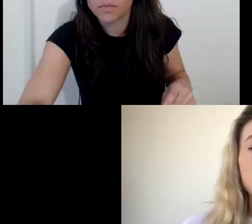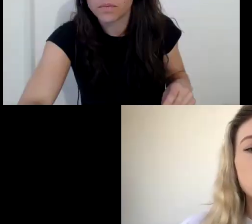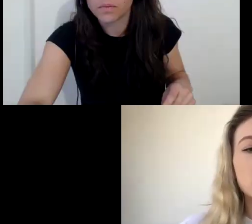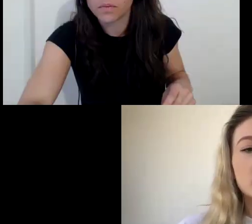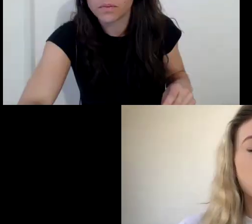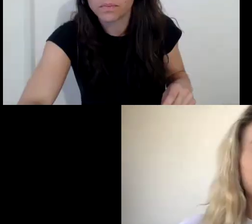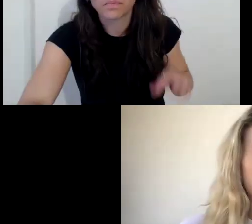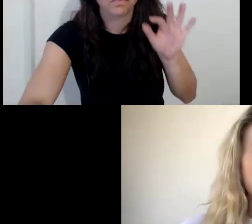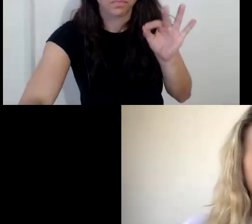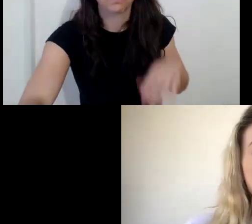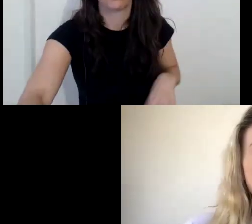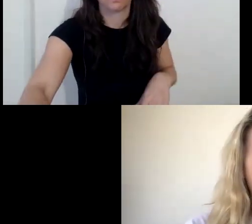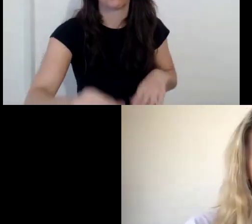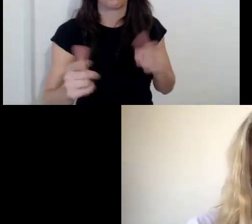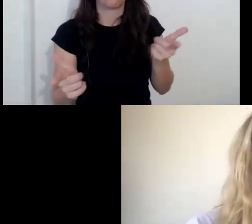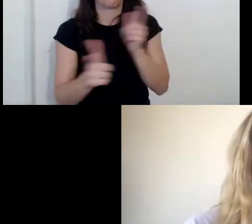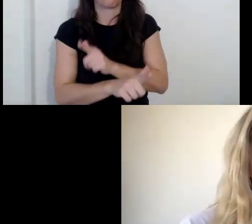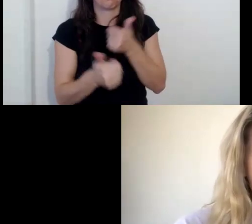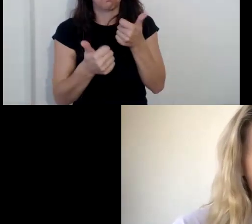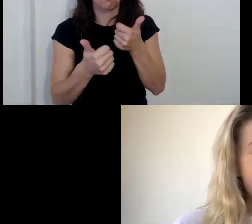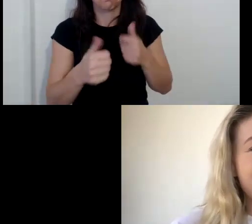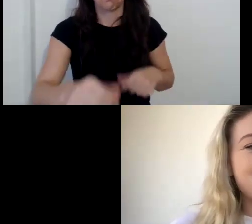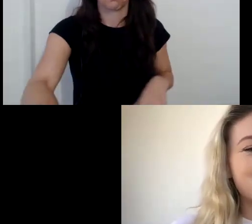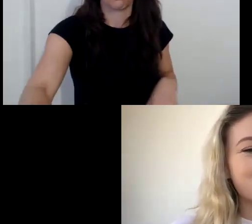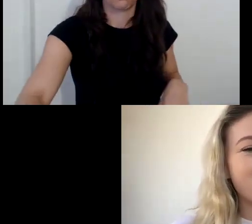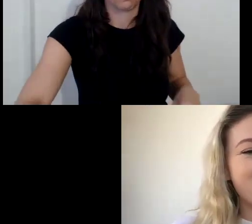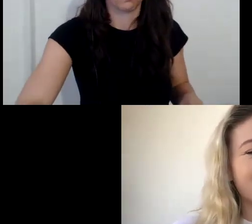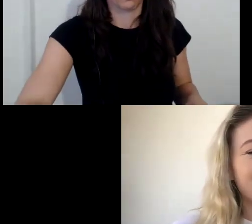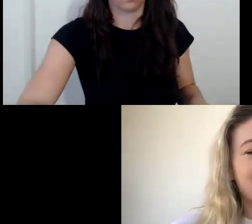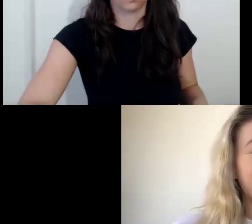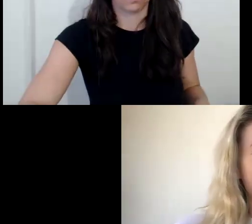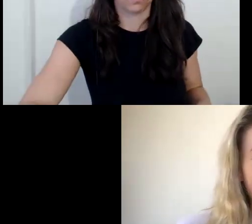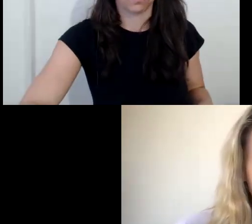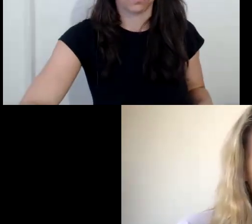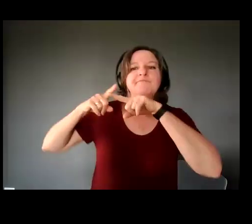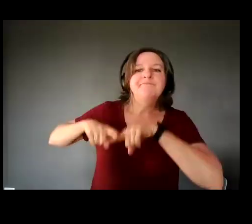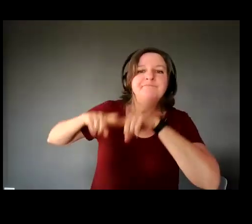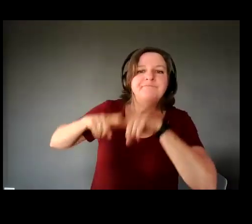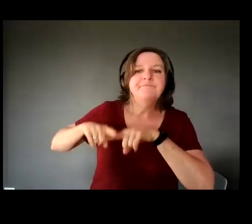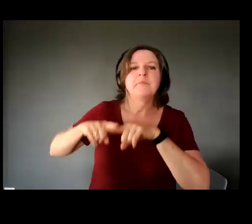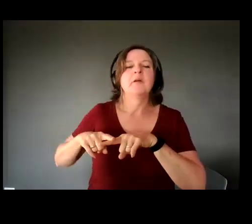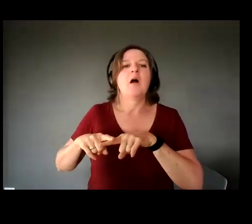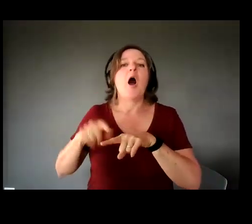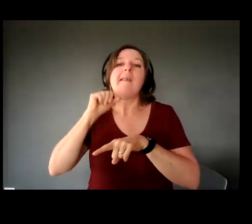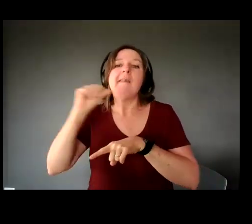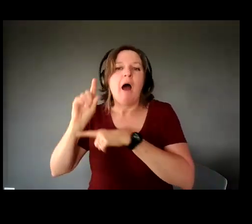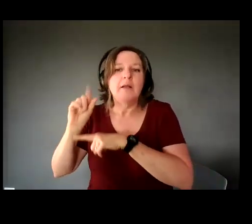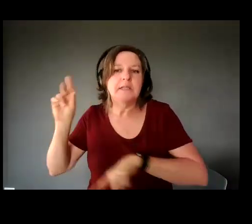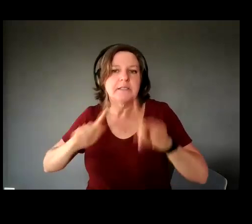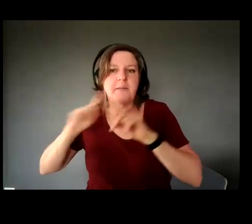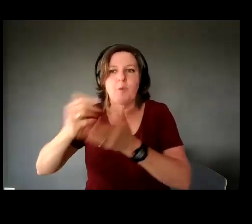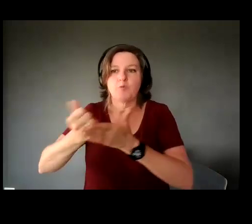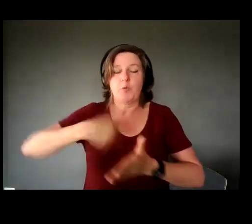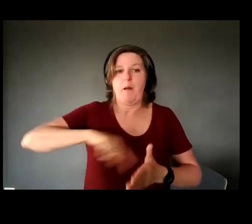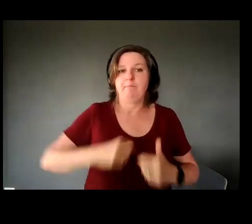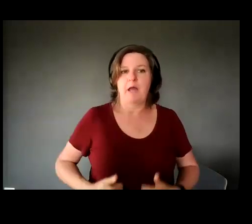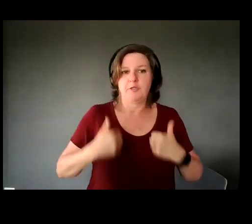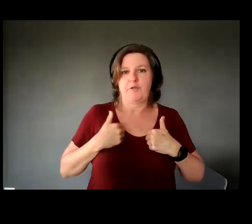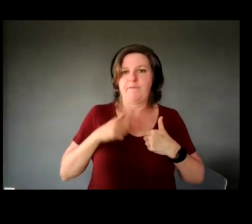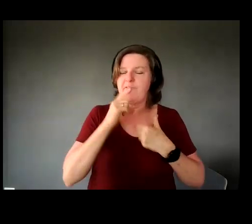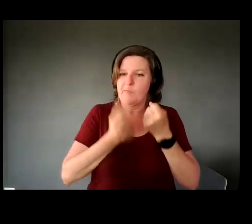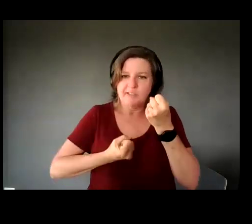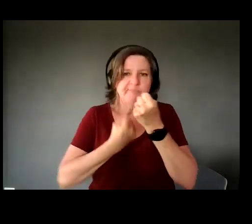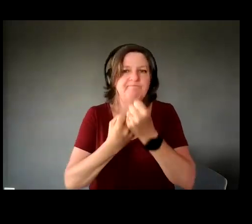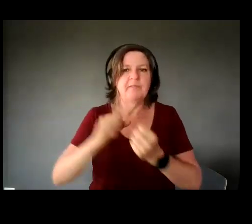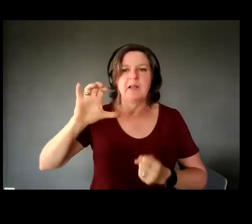or dependent on non Disabled people for survival that reinforces this charity model of disability.